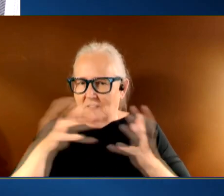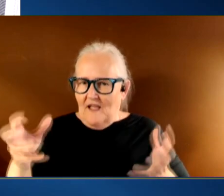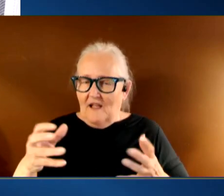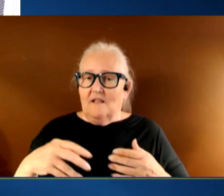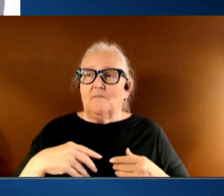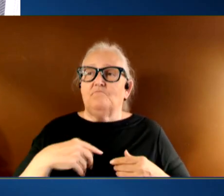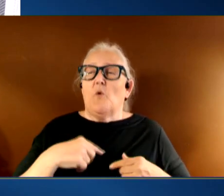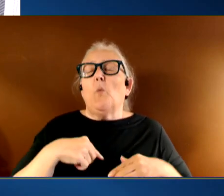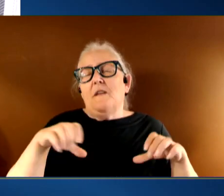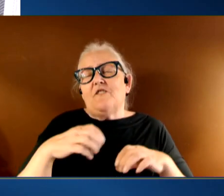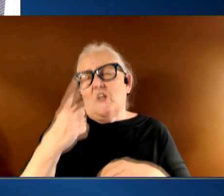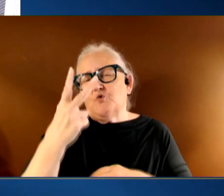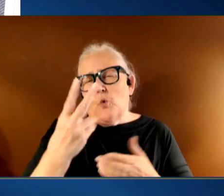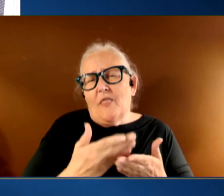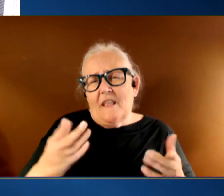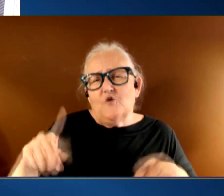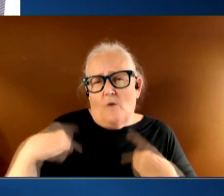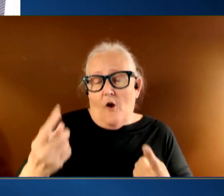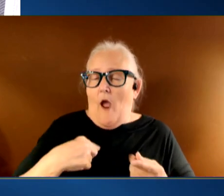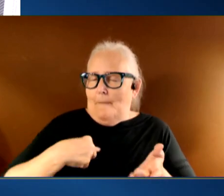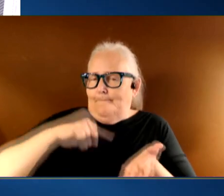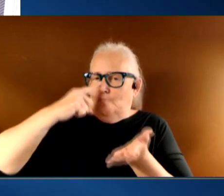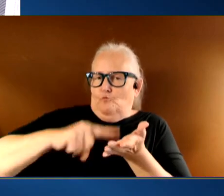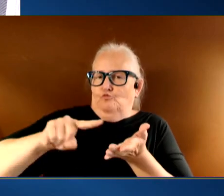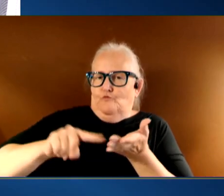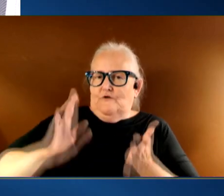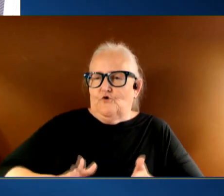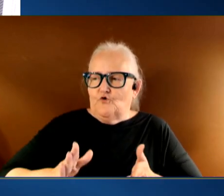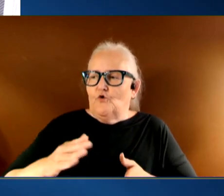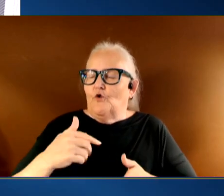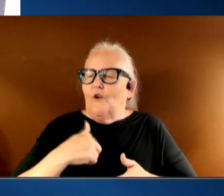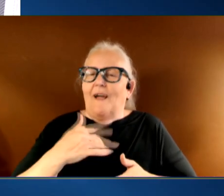as a researcher, I'm typically just sort of in a corner, in the dark, you know,